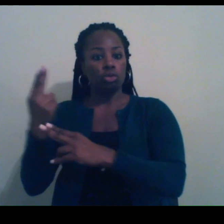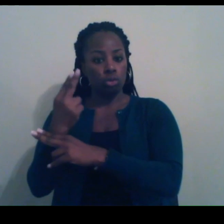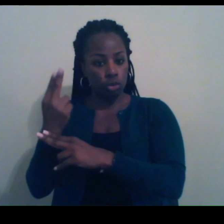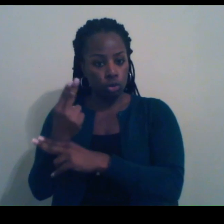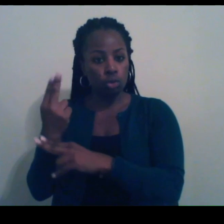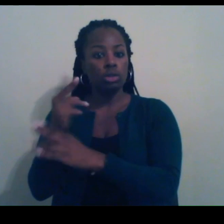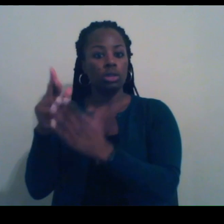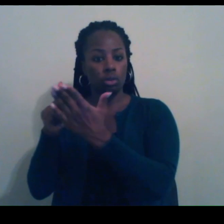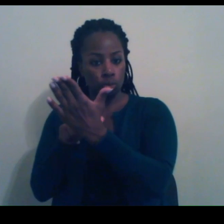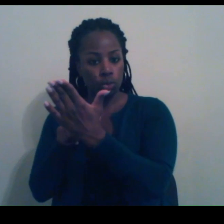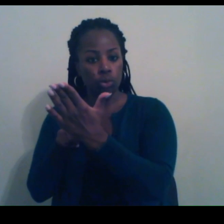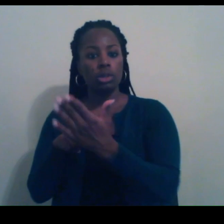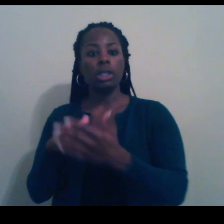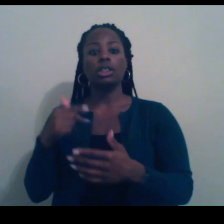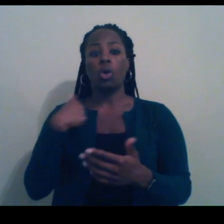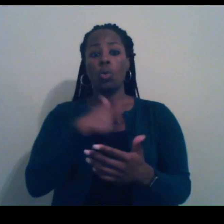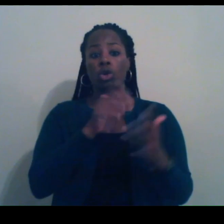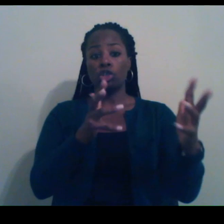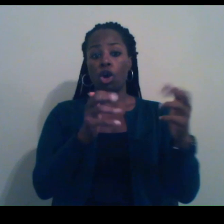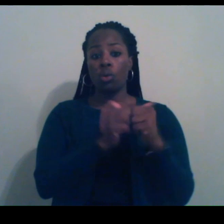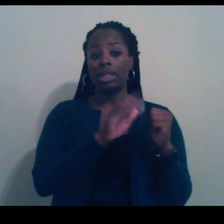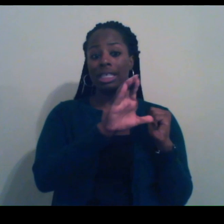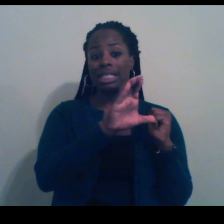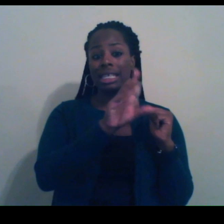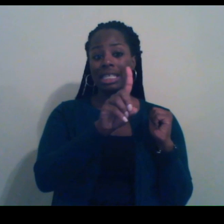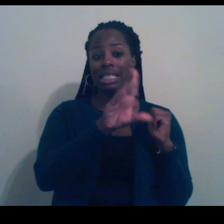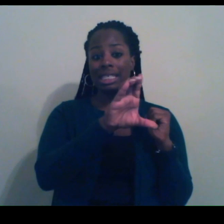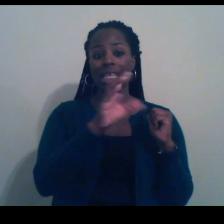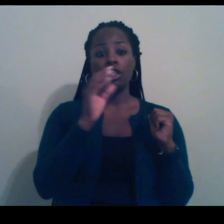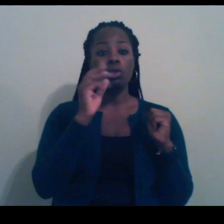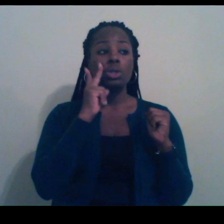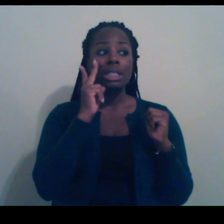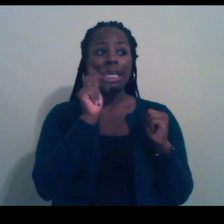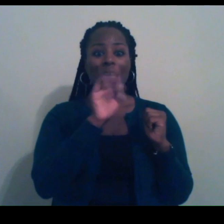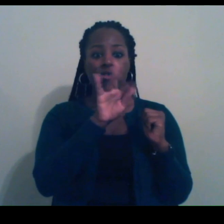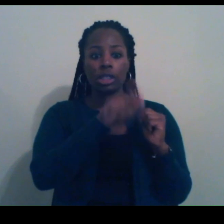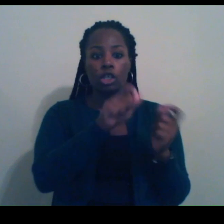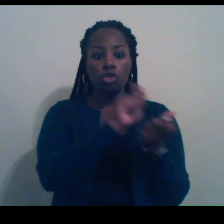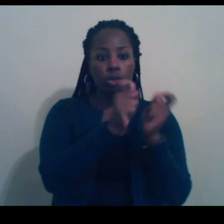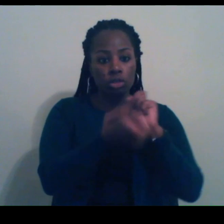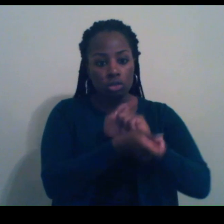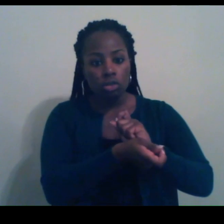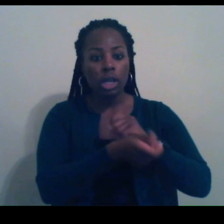or change those also we are looking at what we cover and clarifying the types